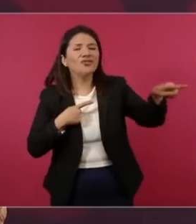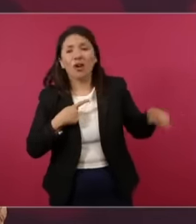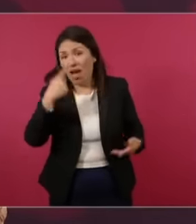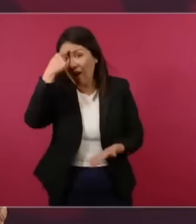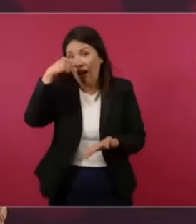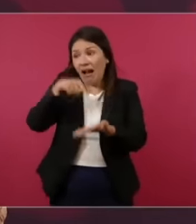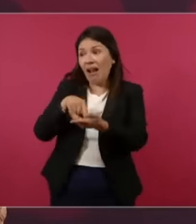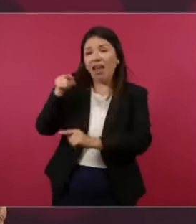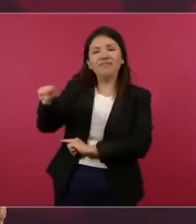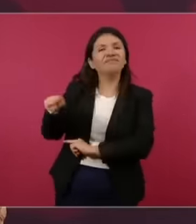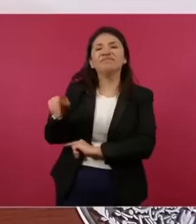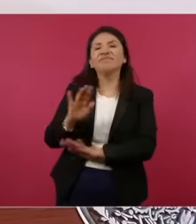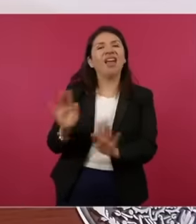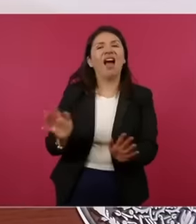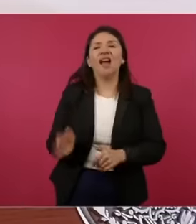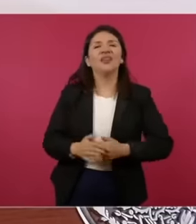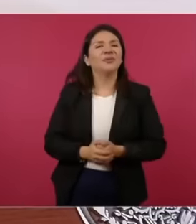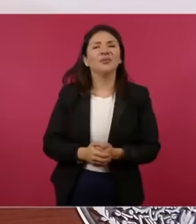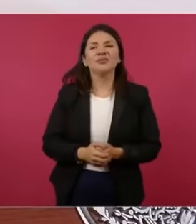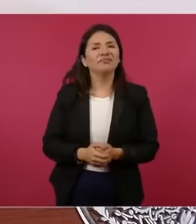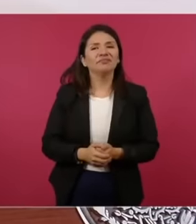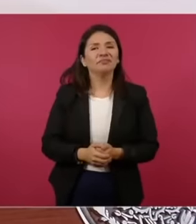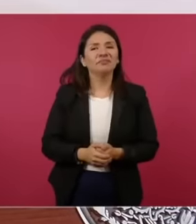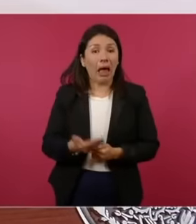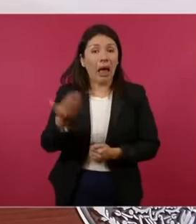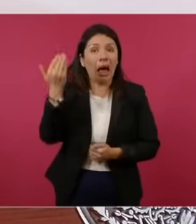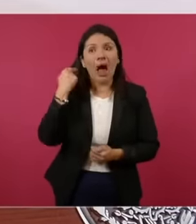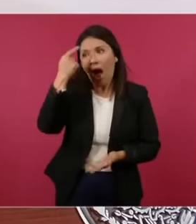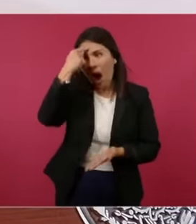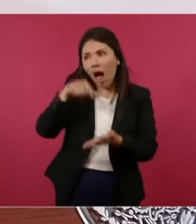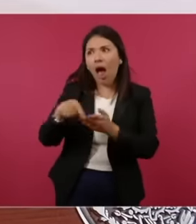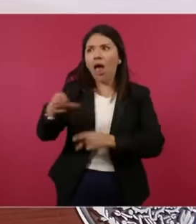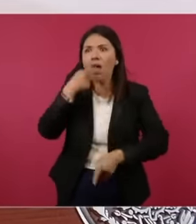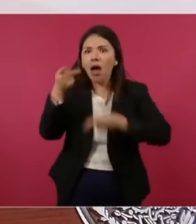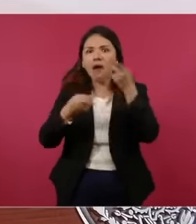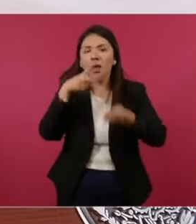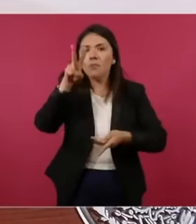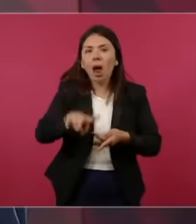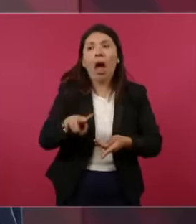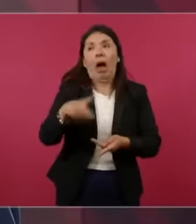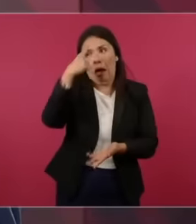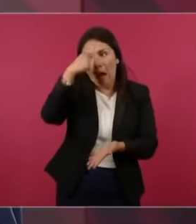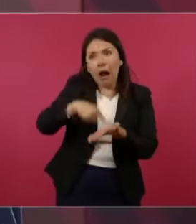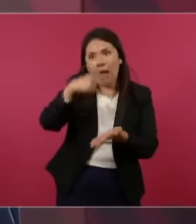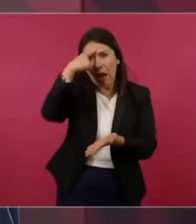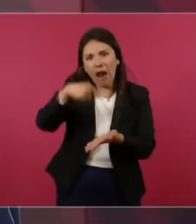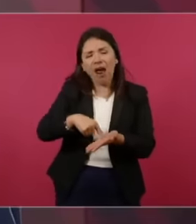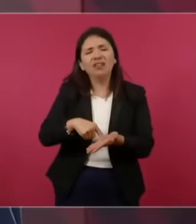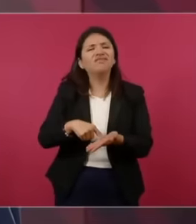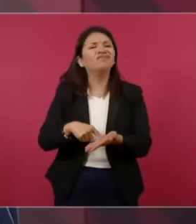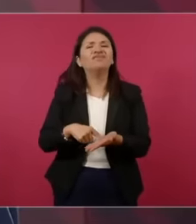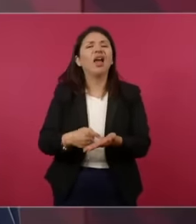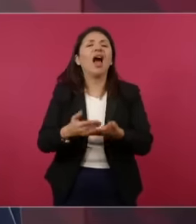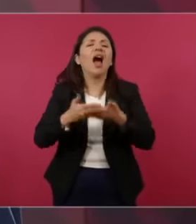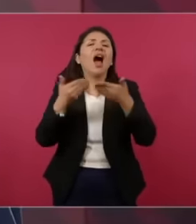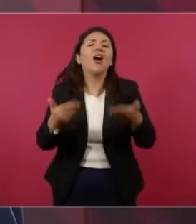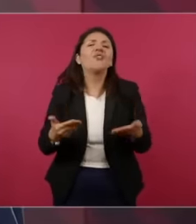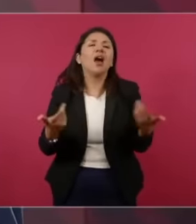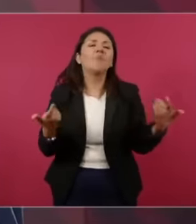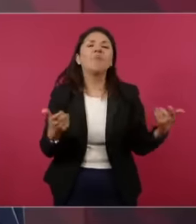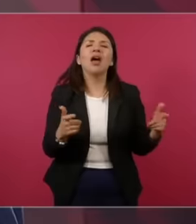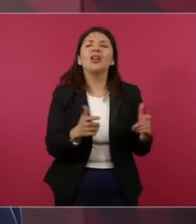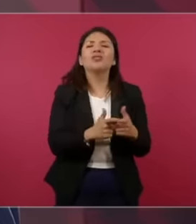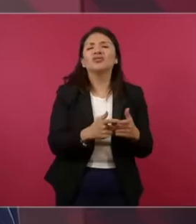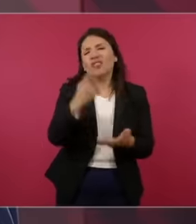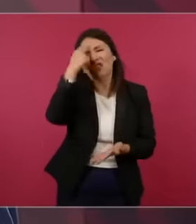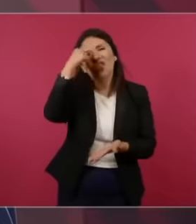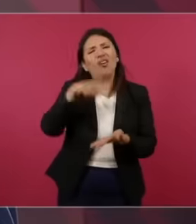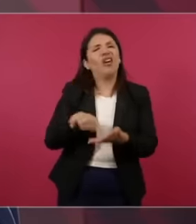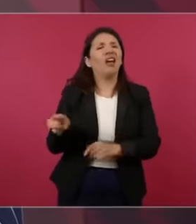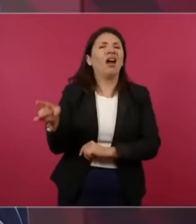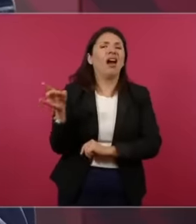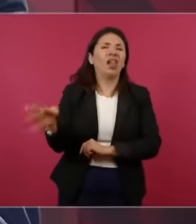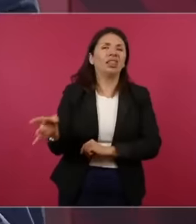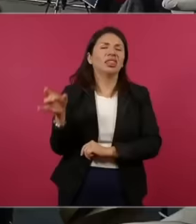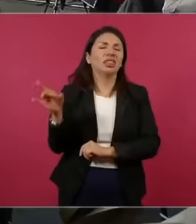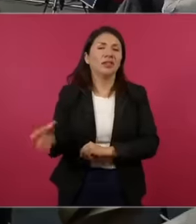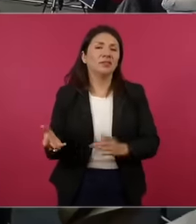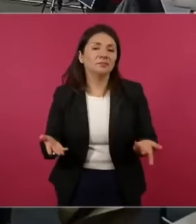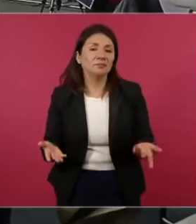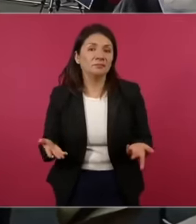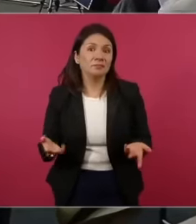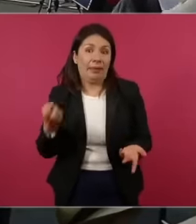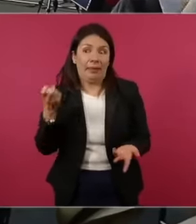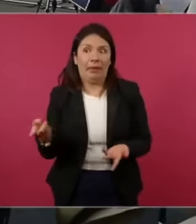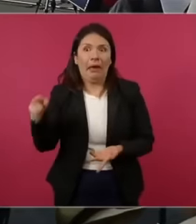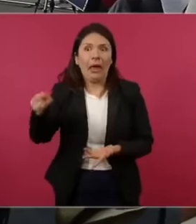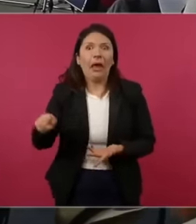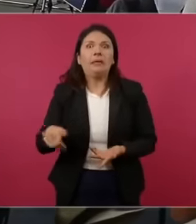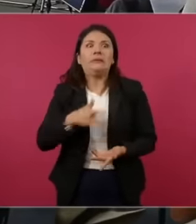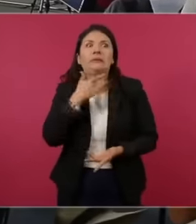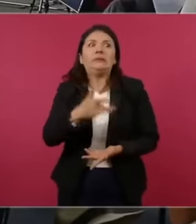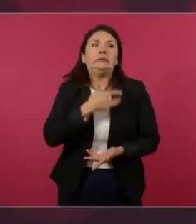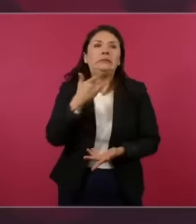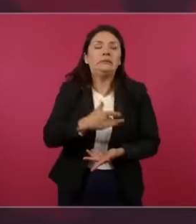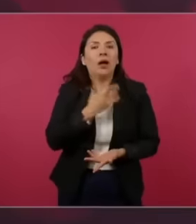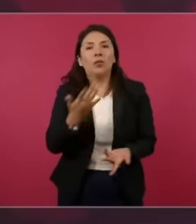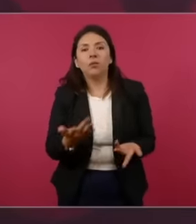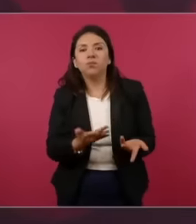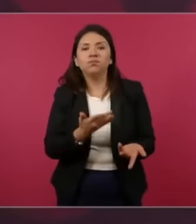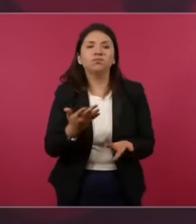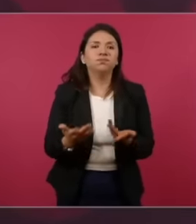if they had it and they are in a situation. Well, it's quite